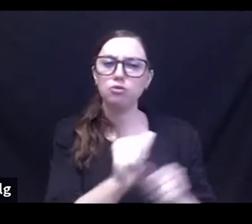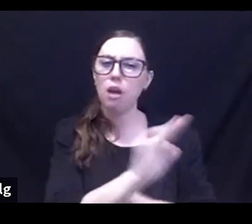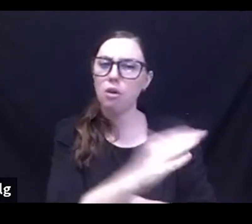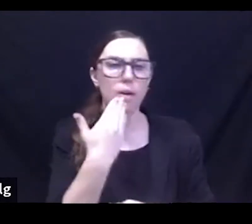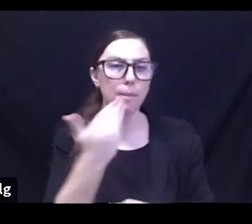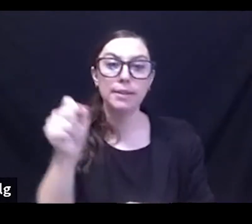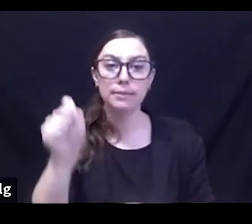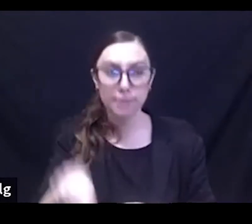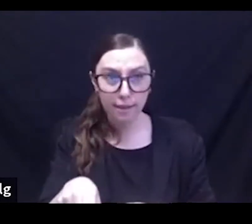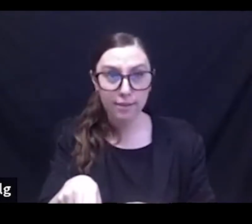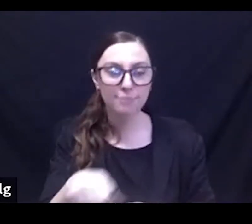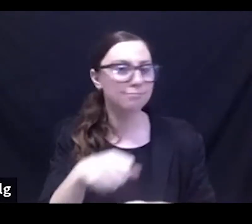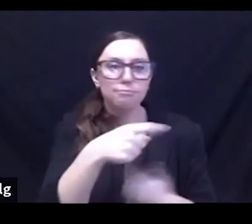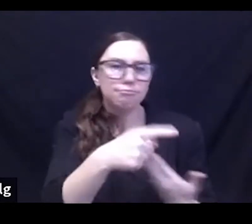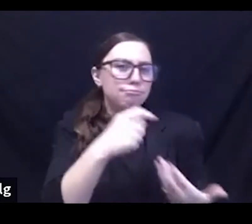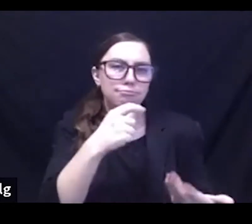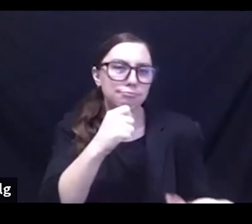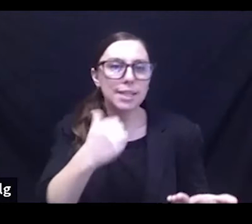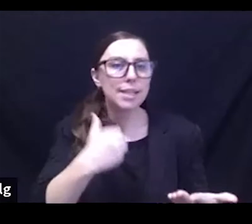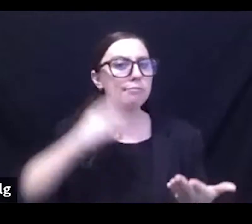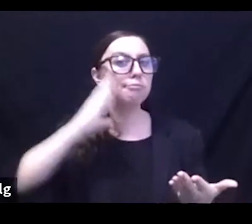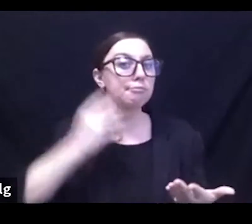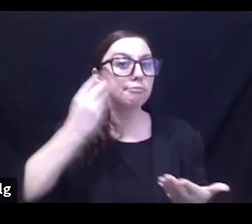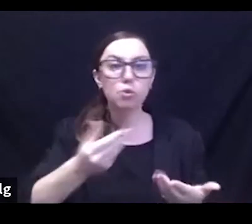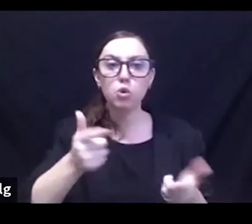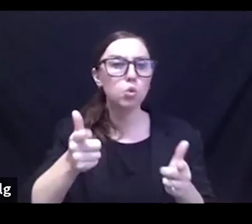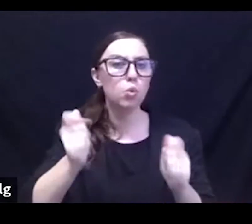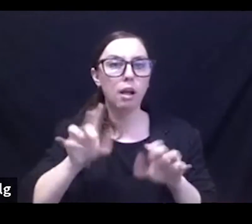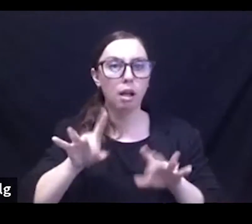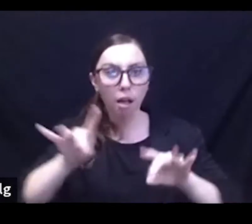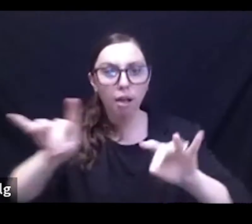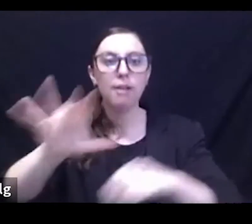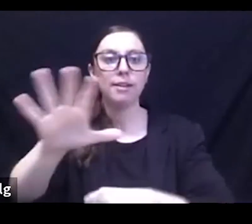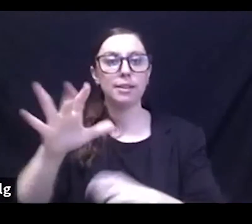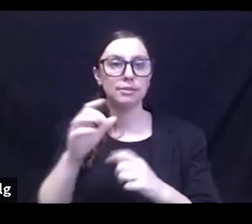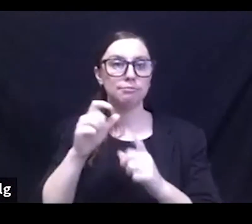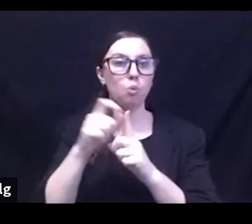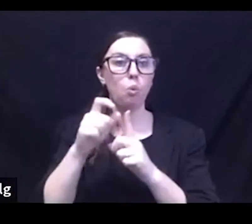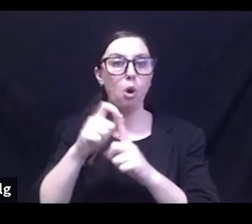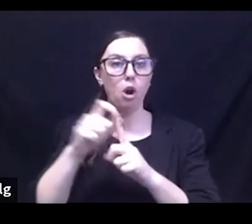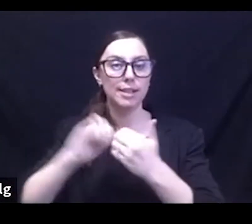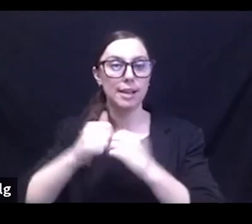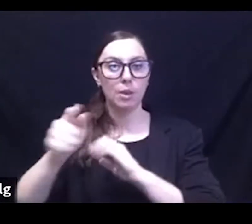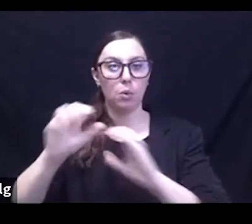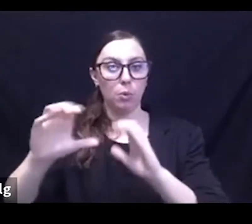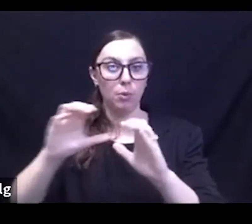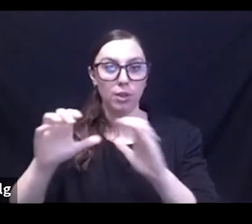could, she just didn't have the experience to quickly pick up Michael's words as communicated just as quickly